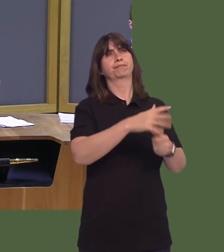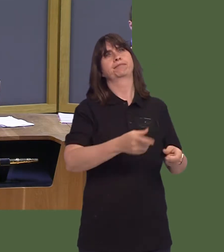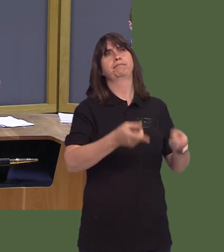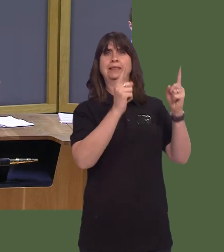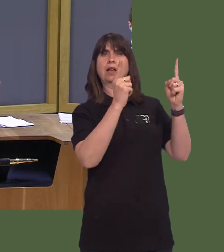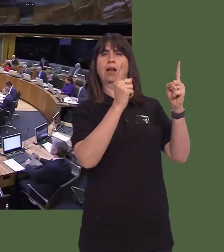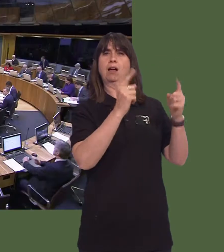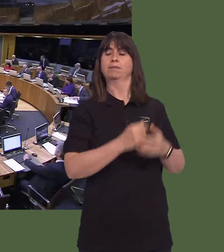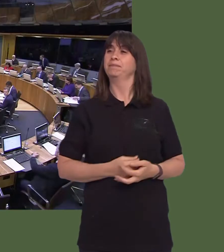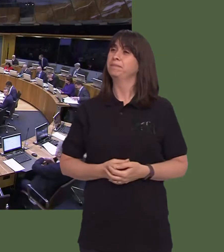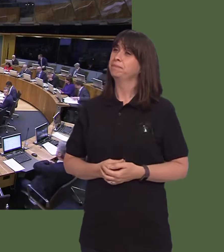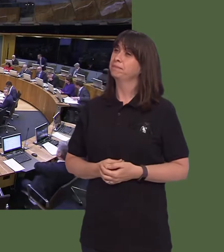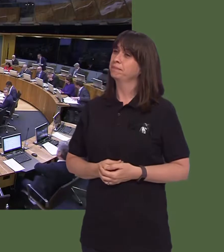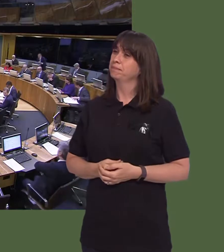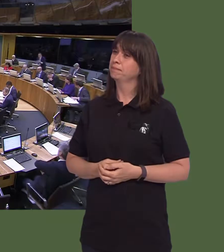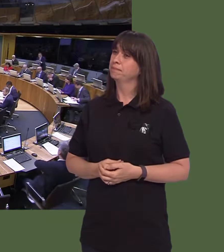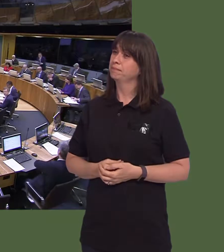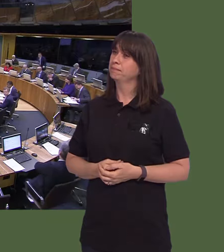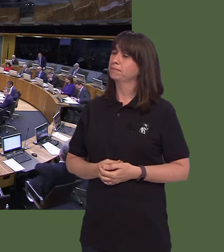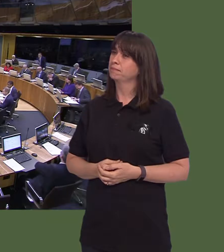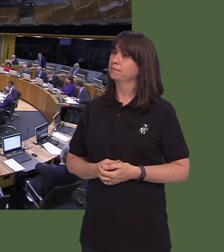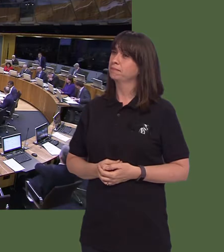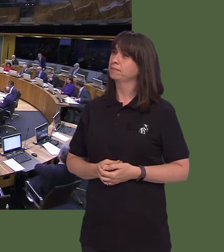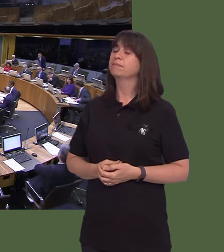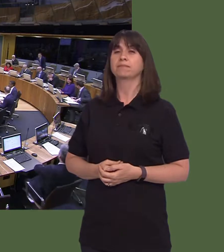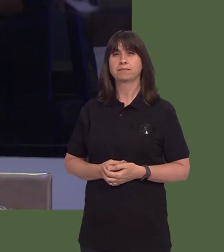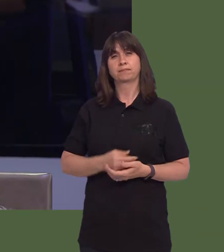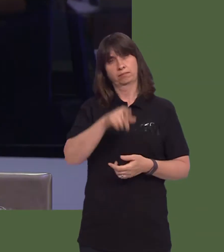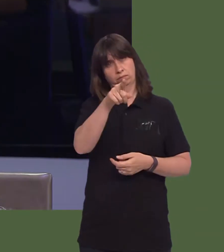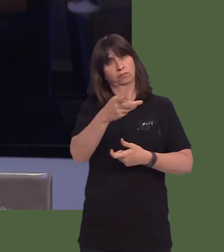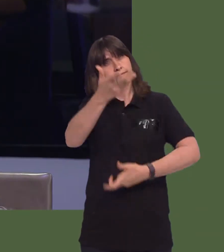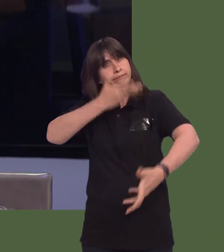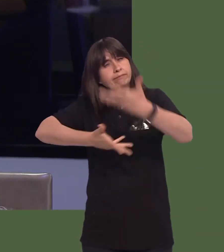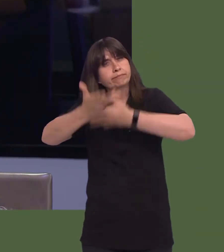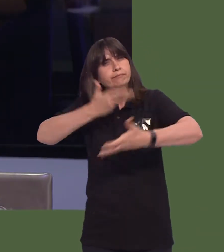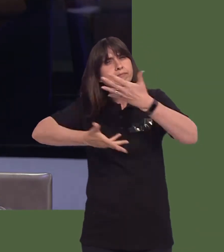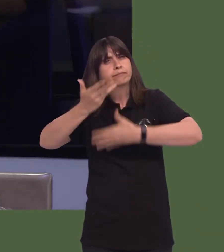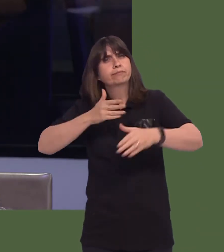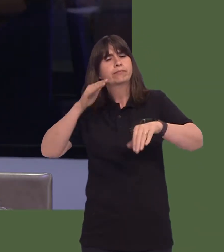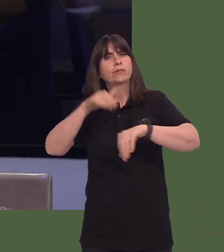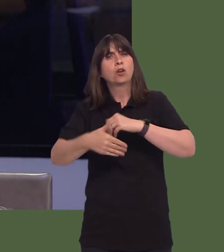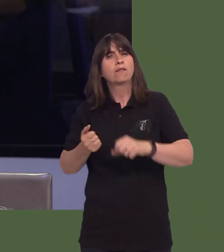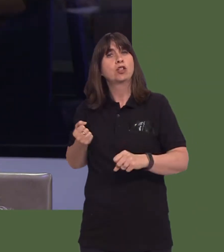Bennett. Gareth Bennett AM: 1. A wnaiff y Prif Weinidog ddatganiad am hygyrchedd trenau ar gyfer personau ‚ lefel symudedd